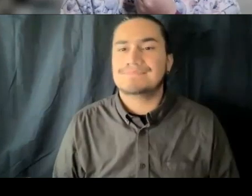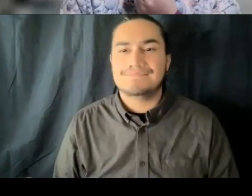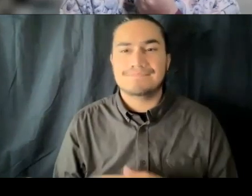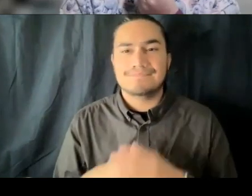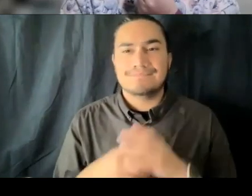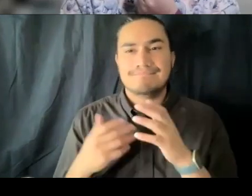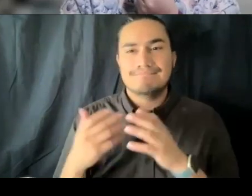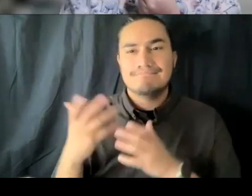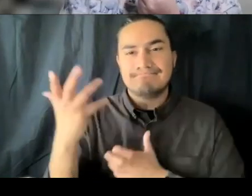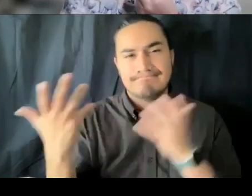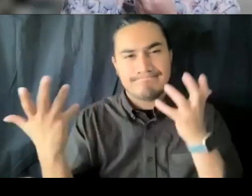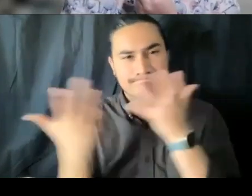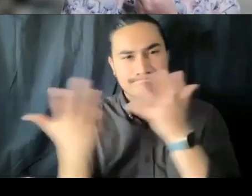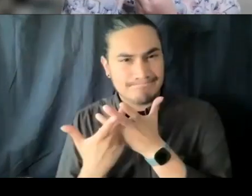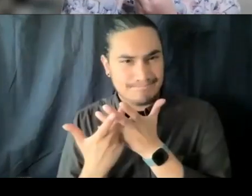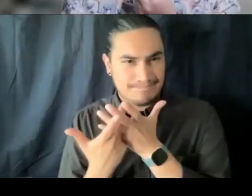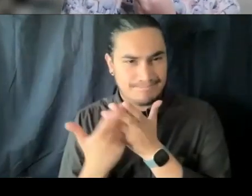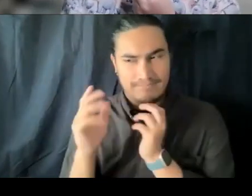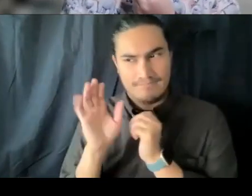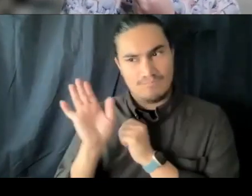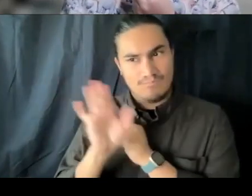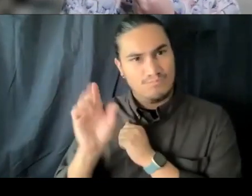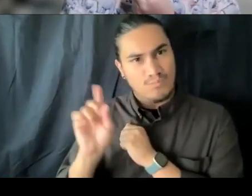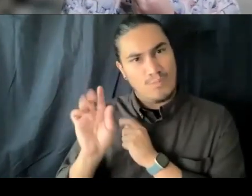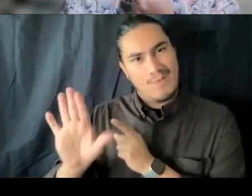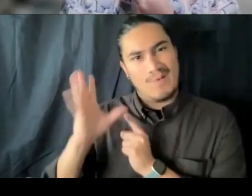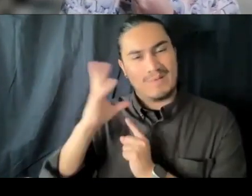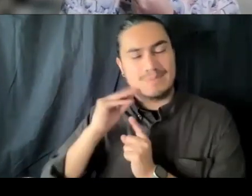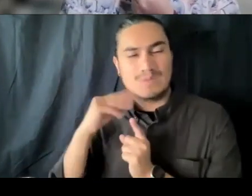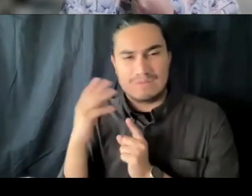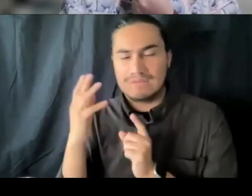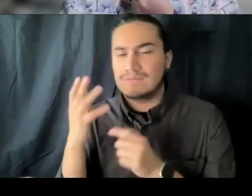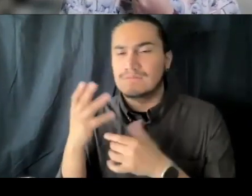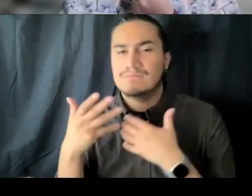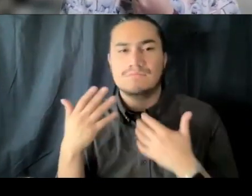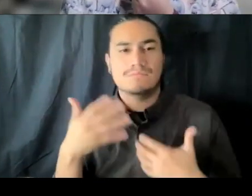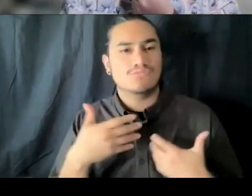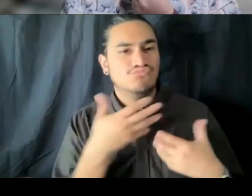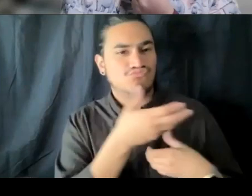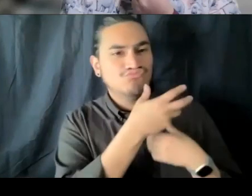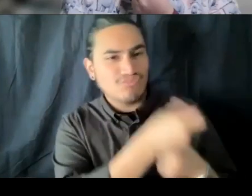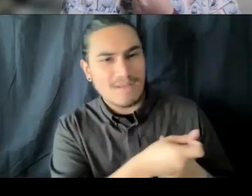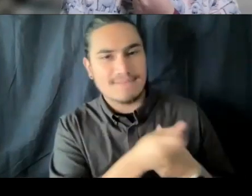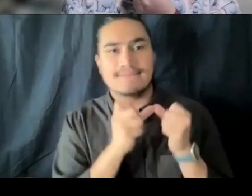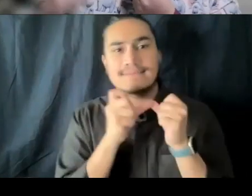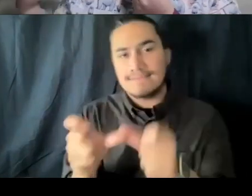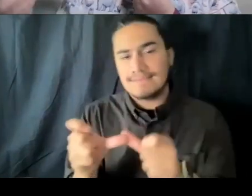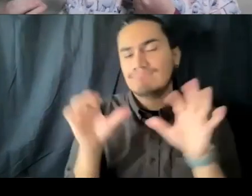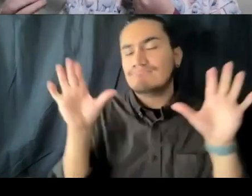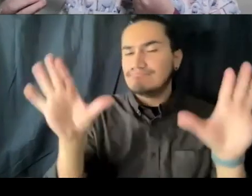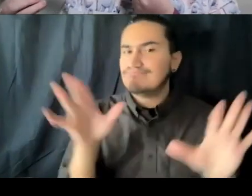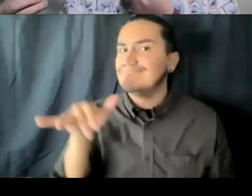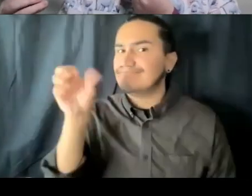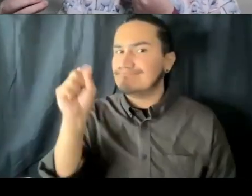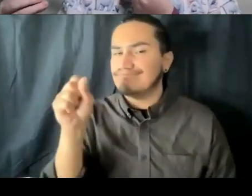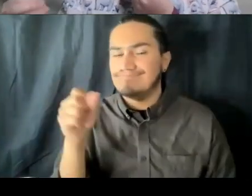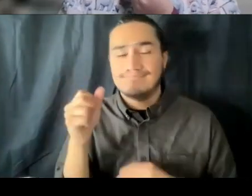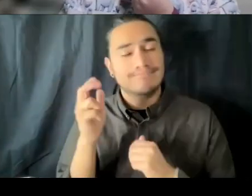and building trust and consistency. That's great. And I will add to building trust.